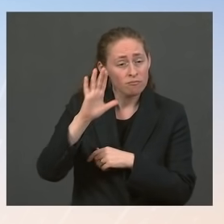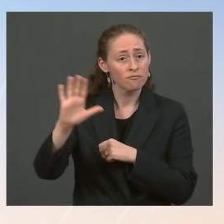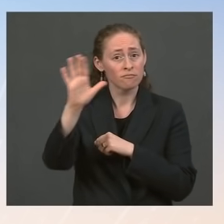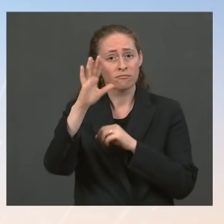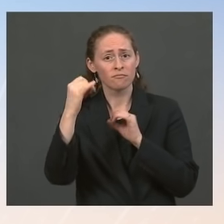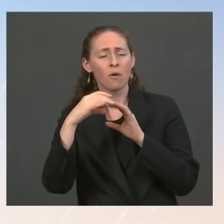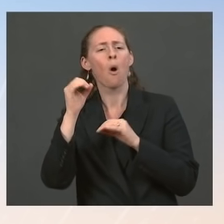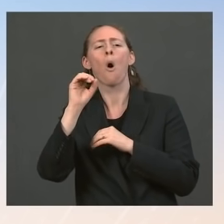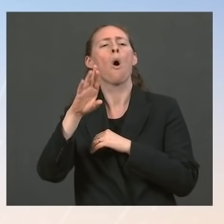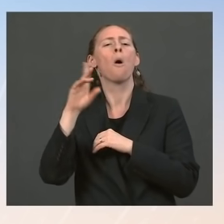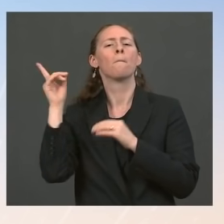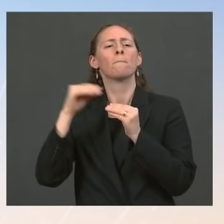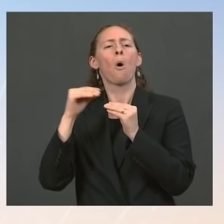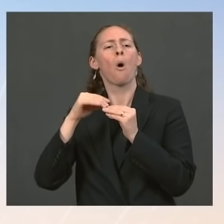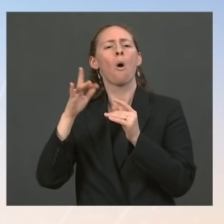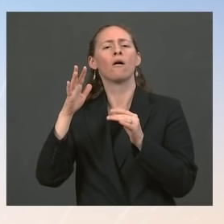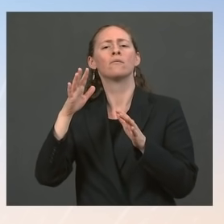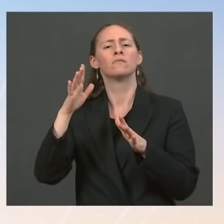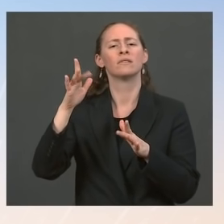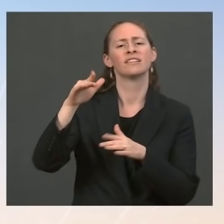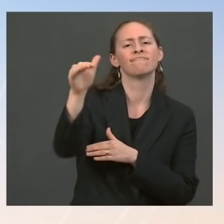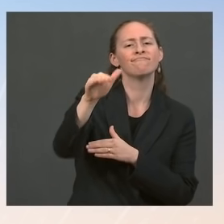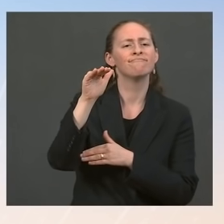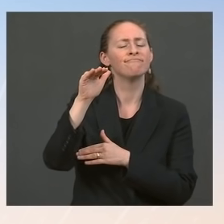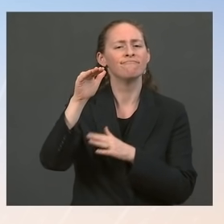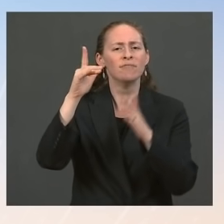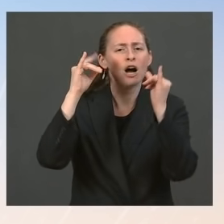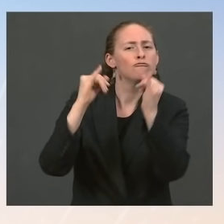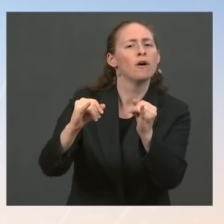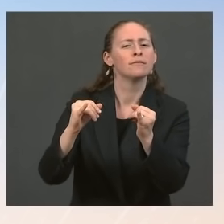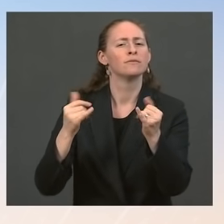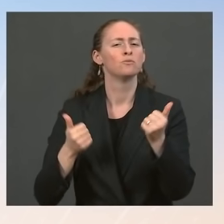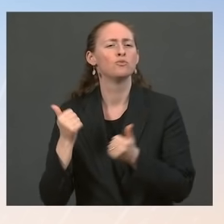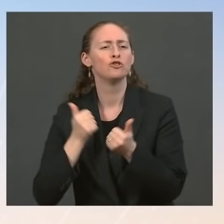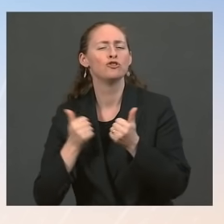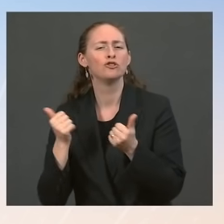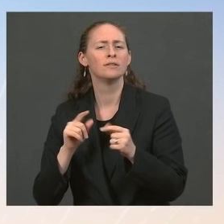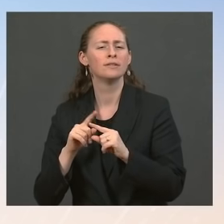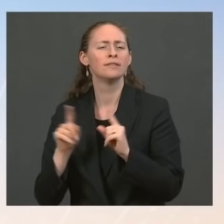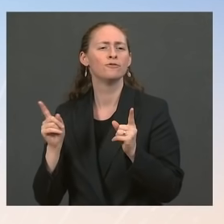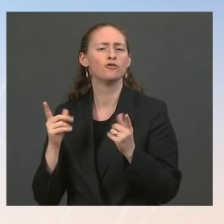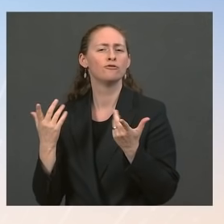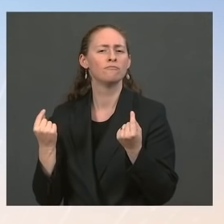to tell them what he wants from them? And has that dynamic changed,